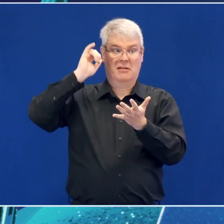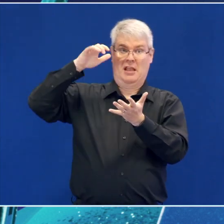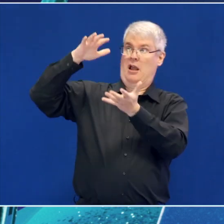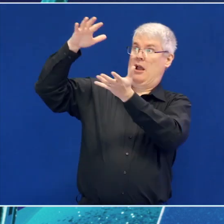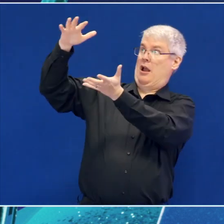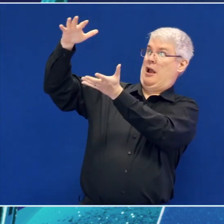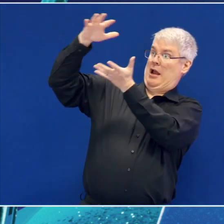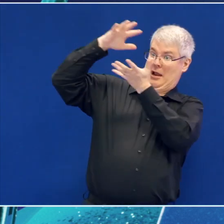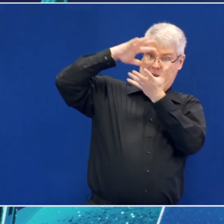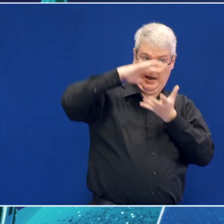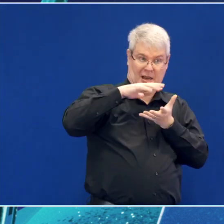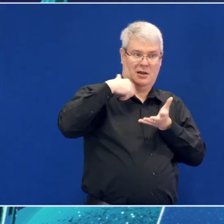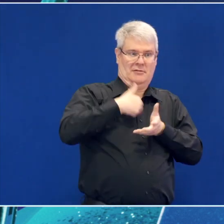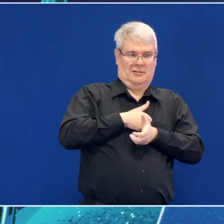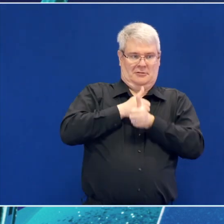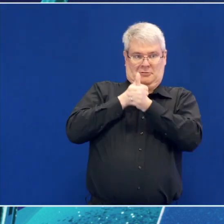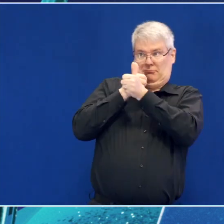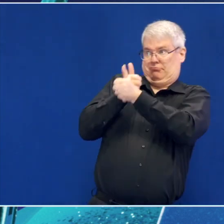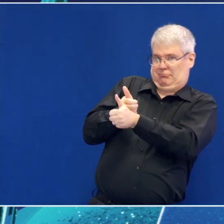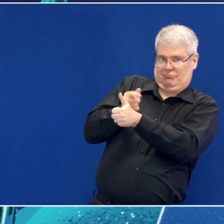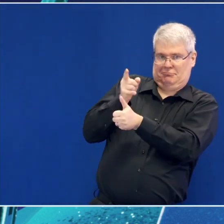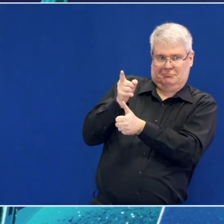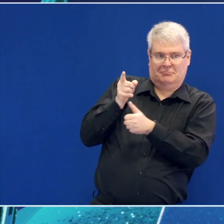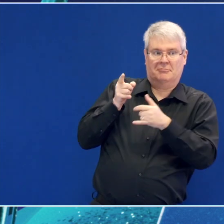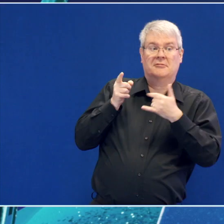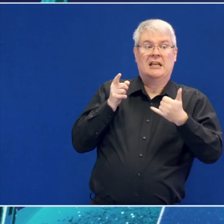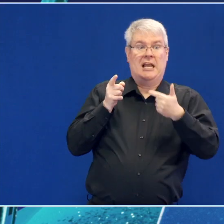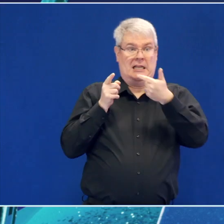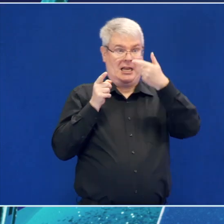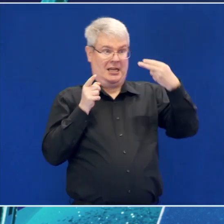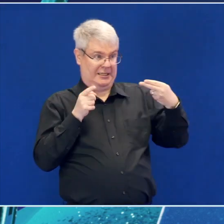which is critically important to get that context I think.